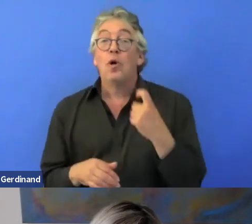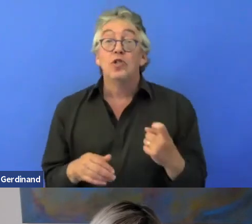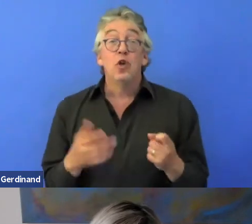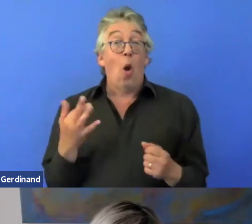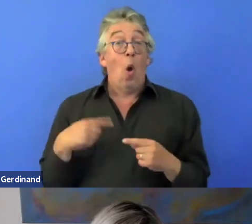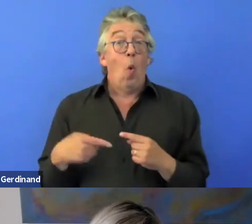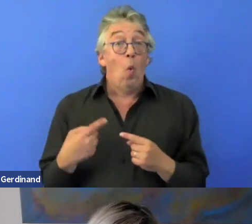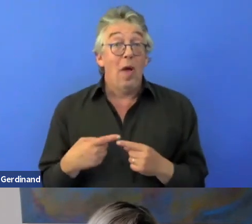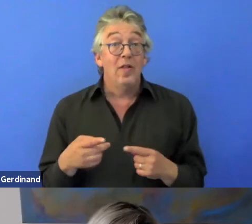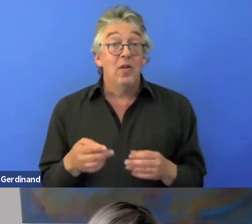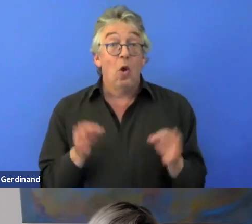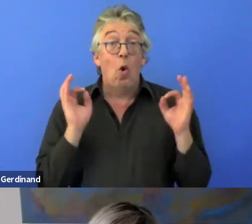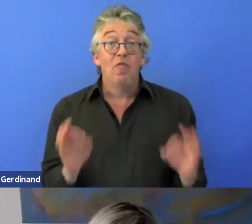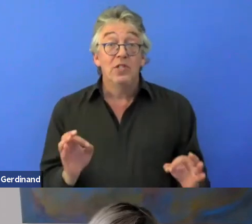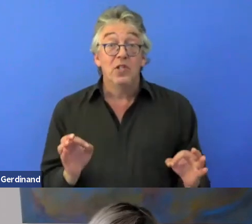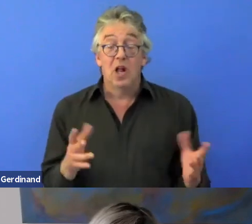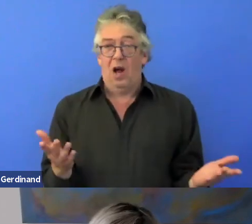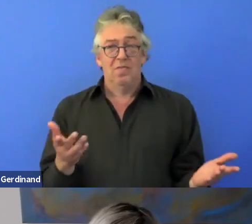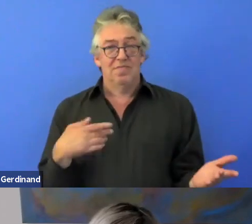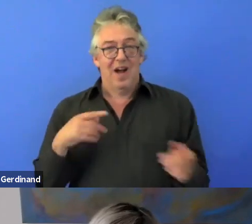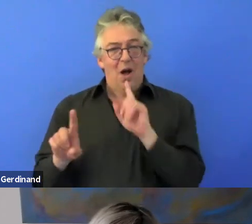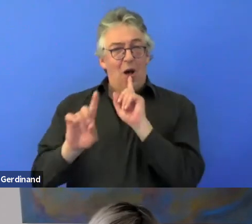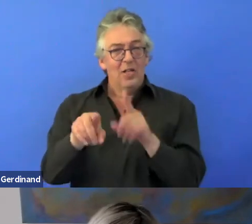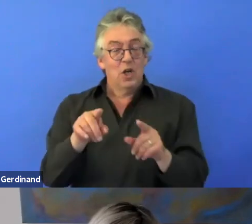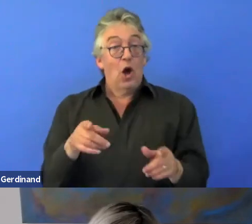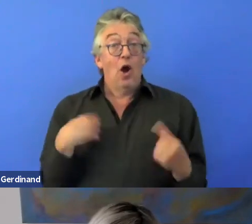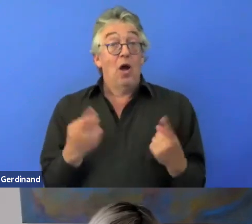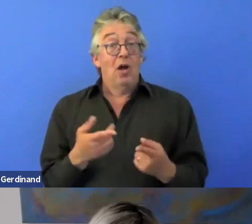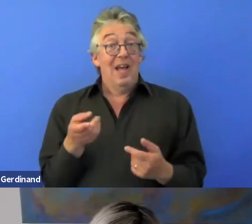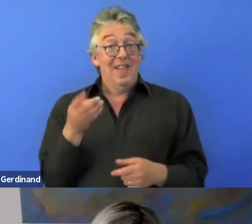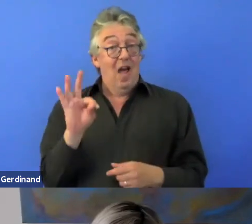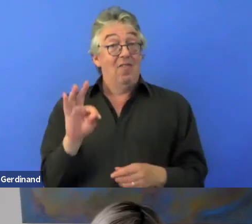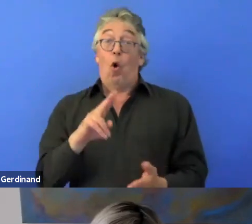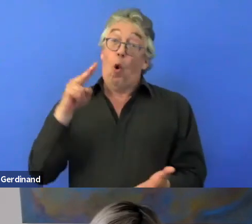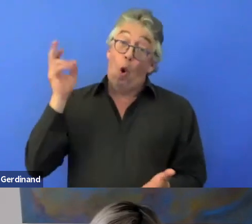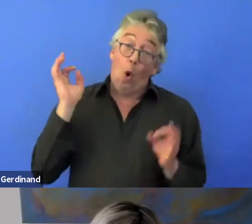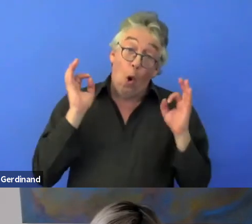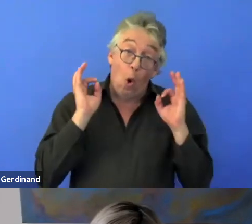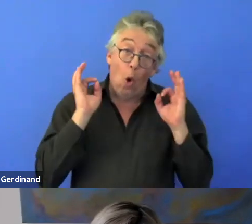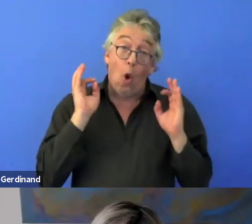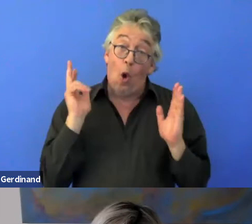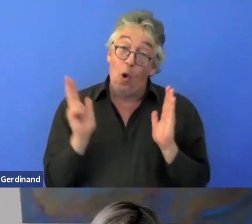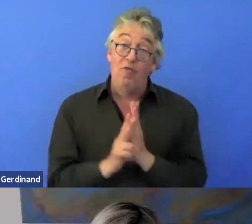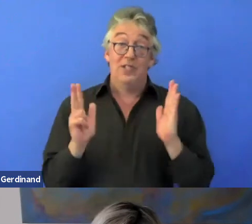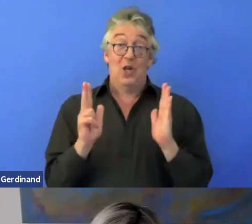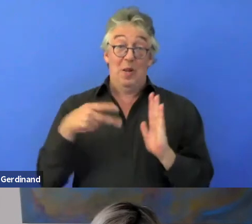It is an EDF position. It is already official. Alejandro already mentioned some things,